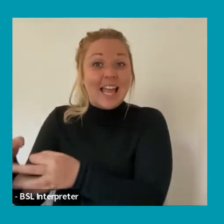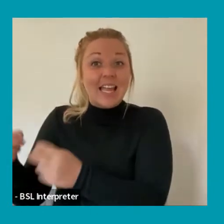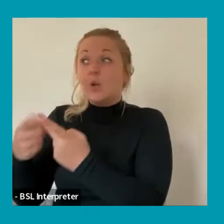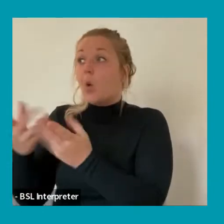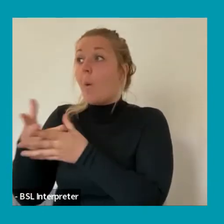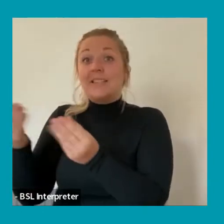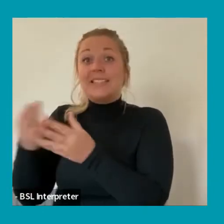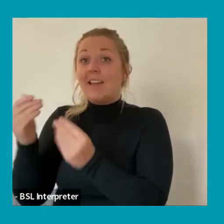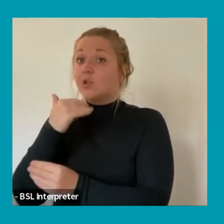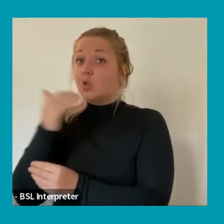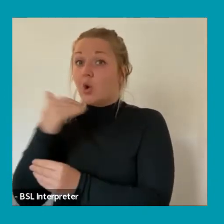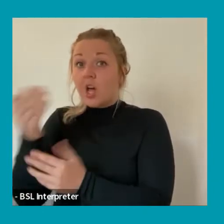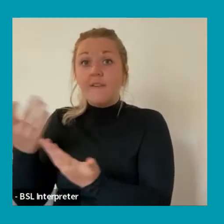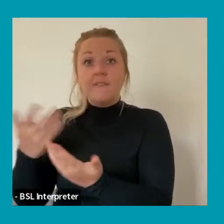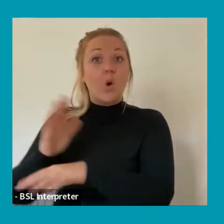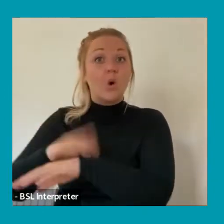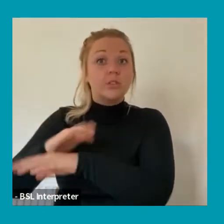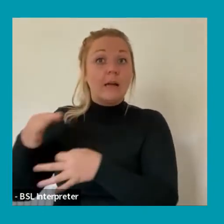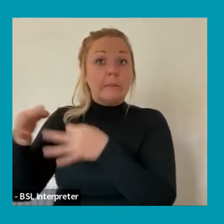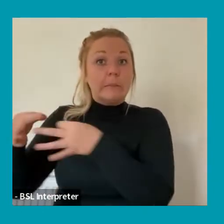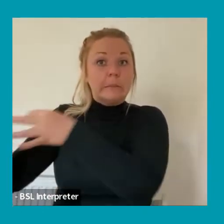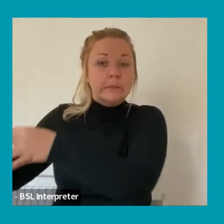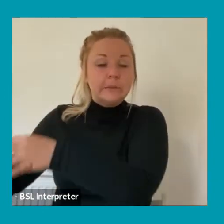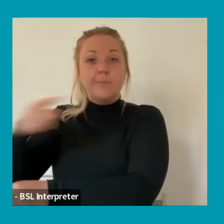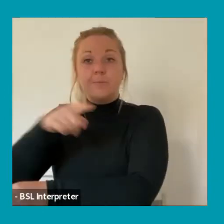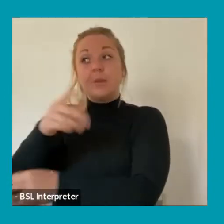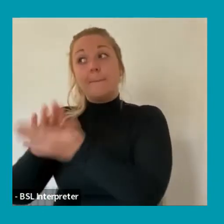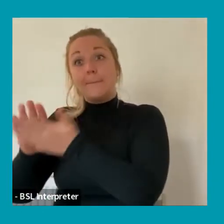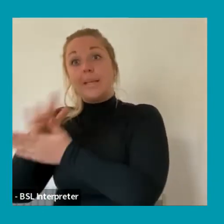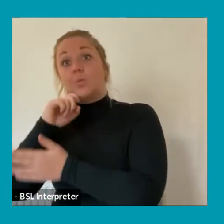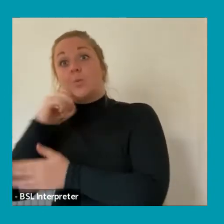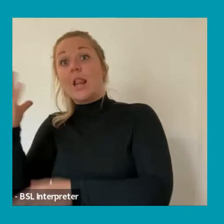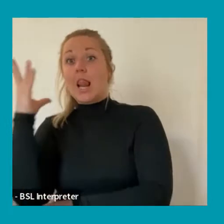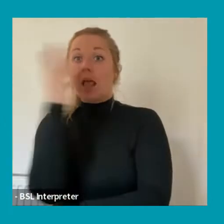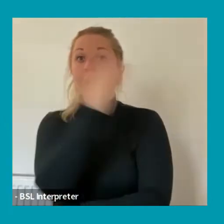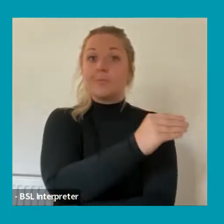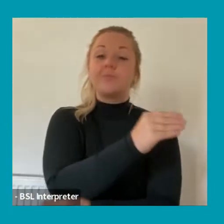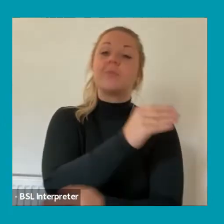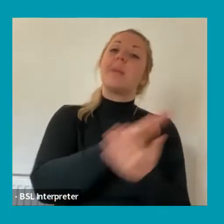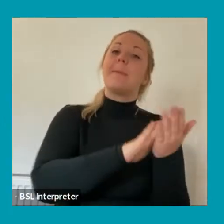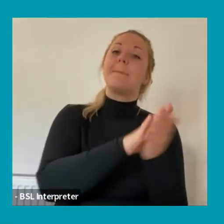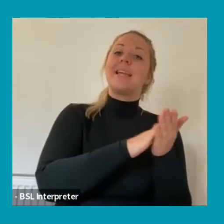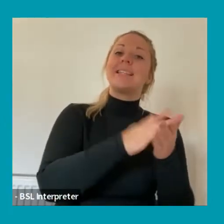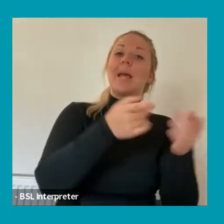It is just taken a lot of burden off of the line managers, and also the people requesting adjustments.